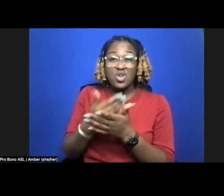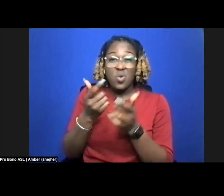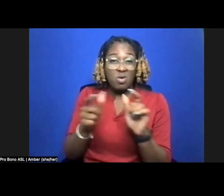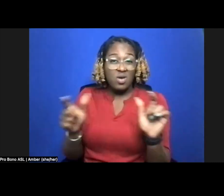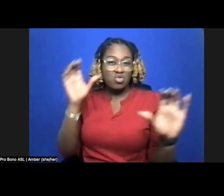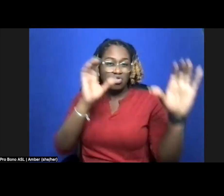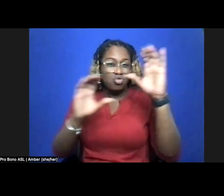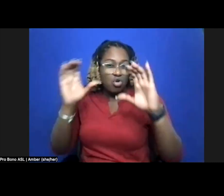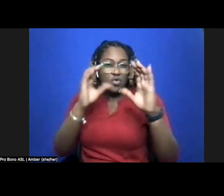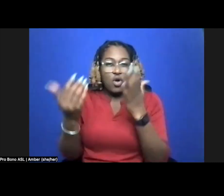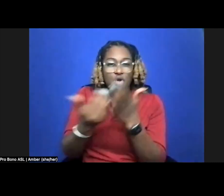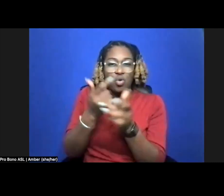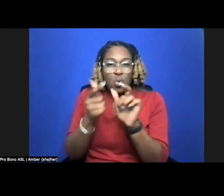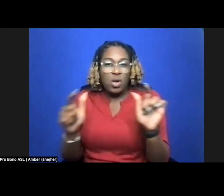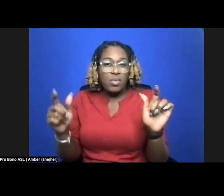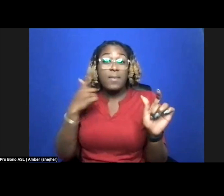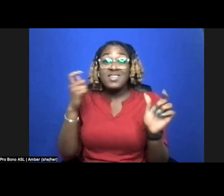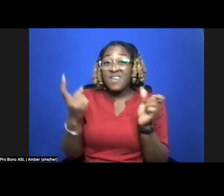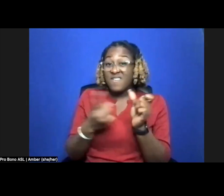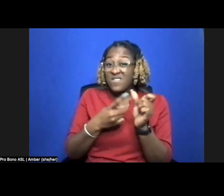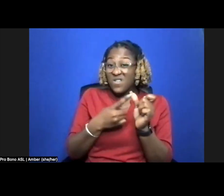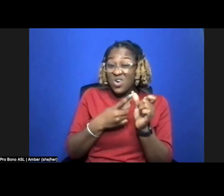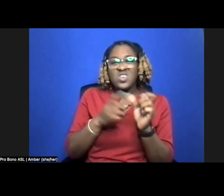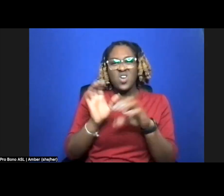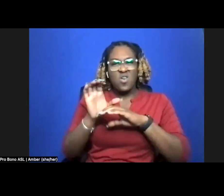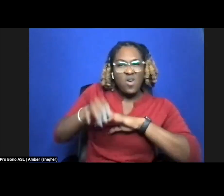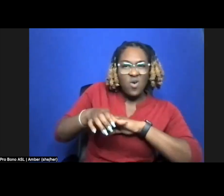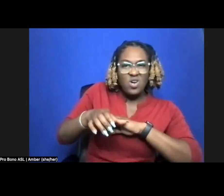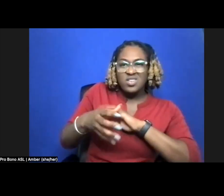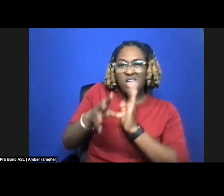because the first one you were forced to learn cannot name everything you need,